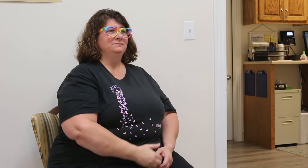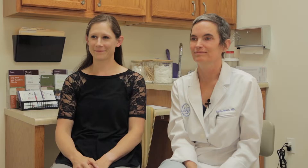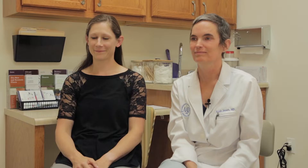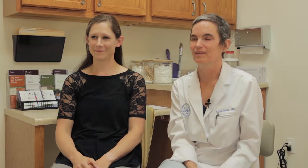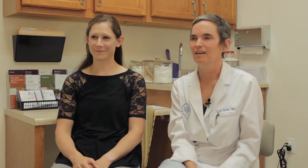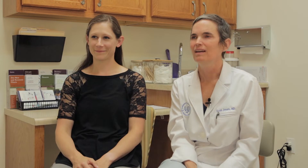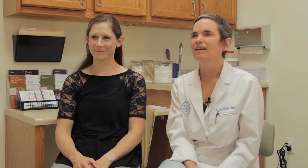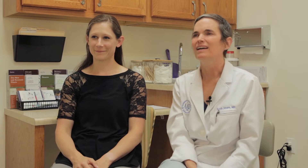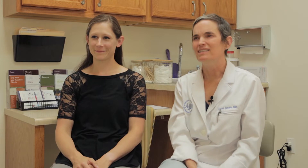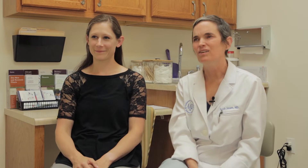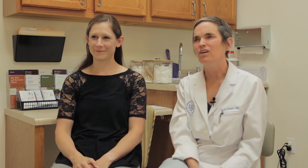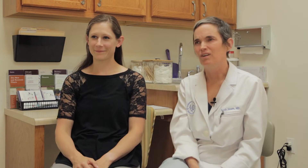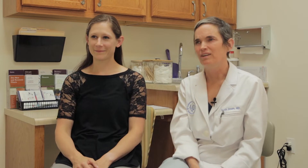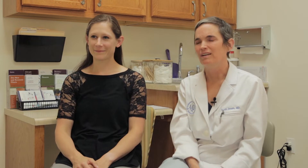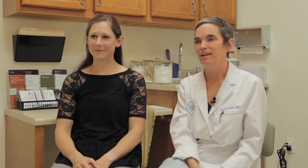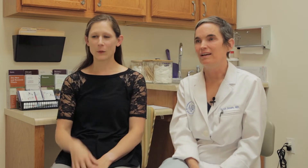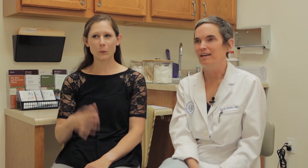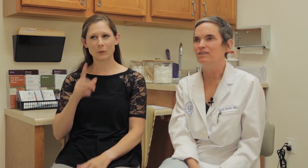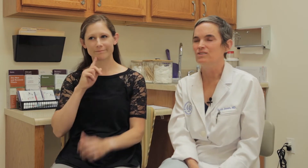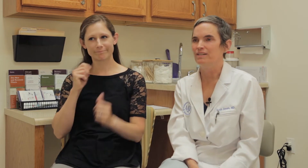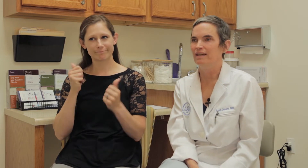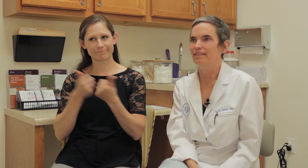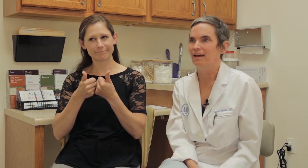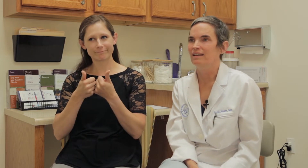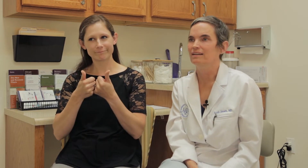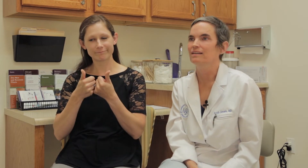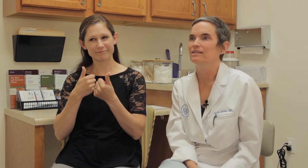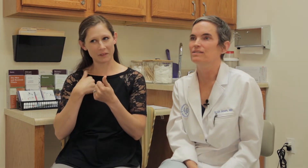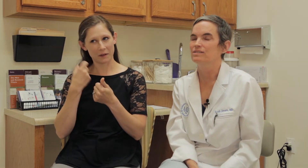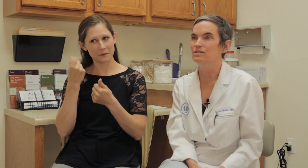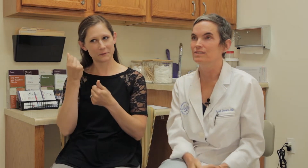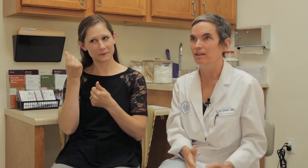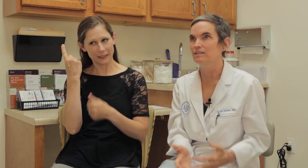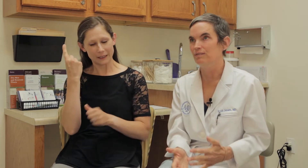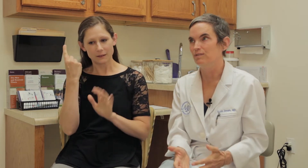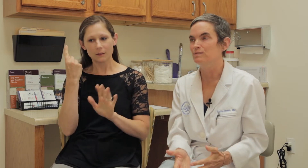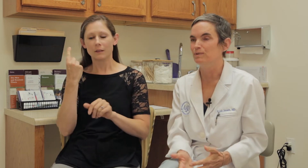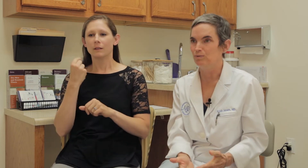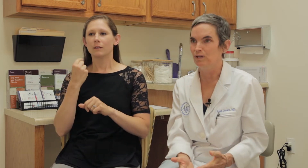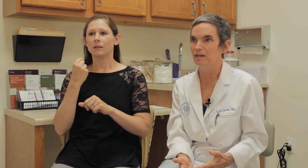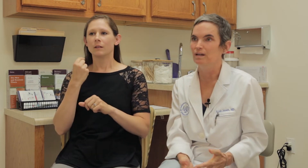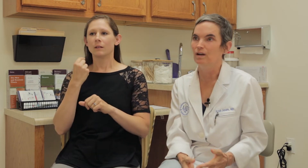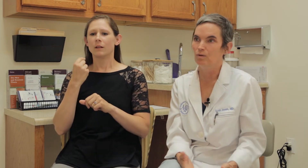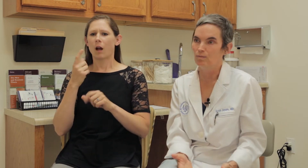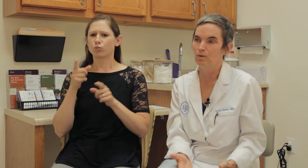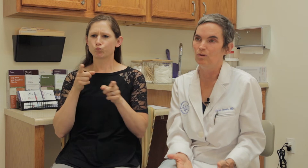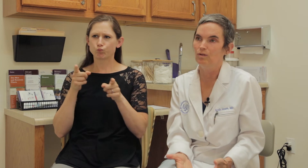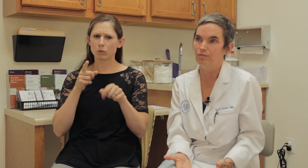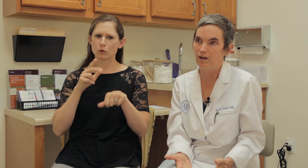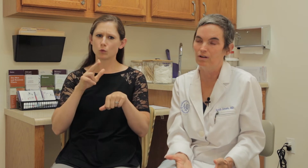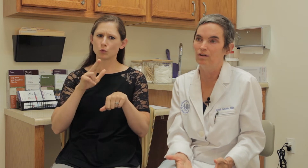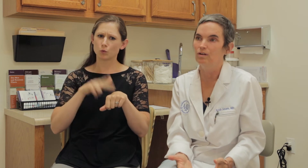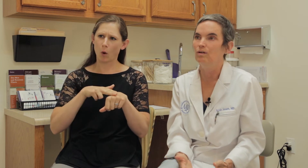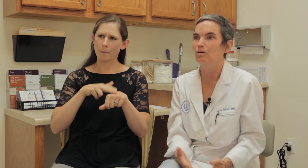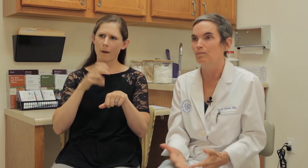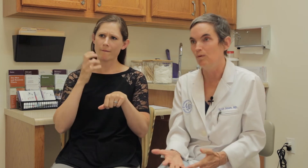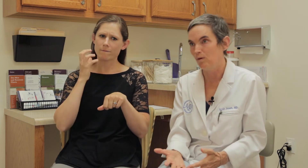It's hard and I understand that to tell the difference between a normal freckle or a mole